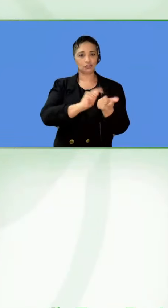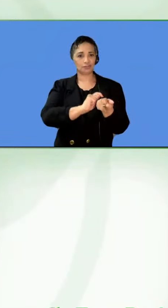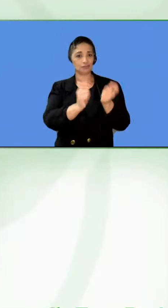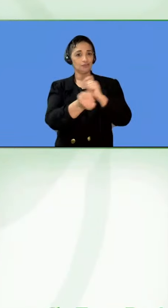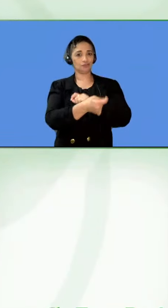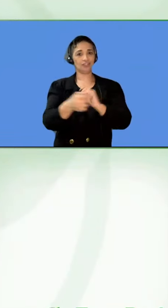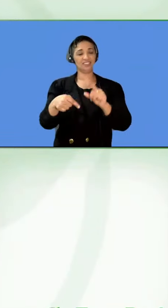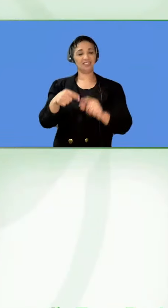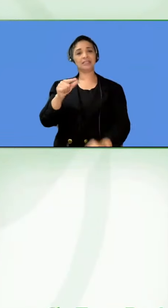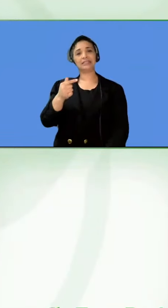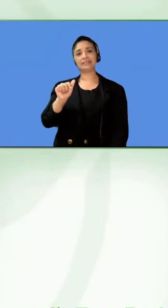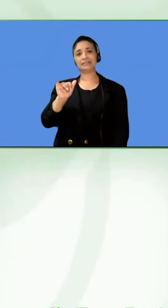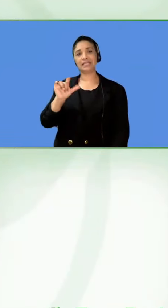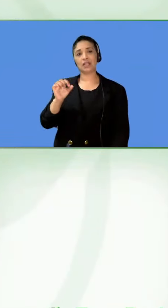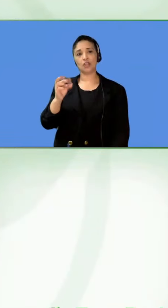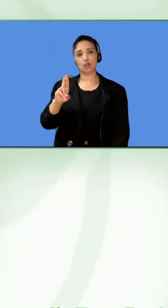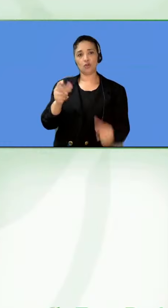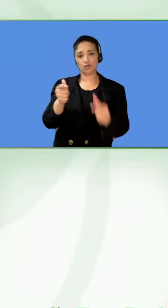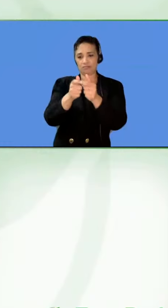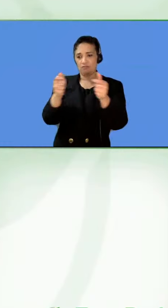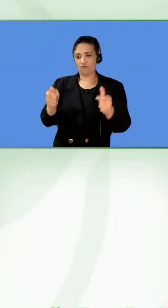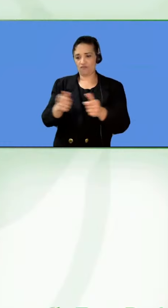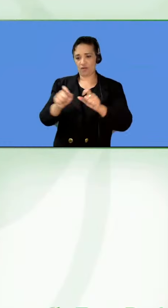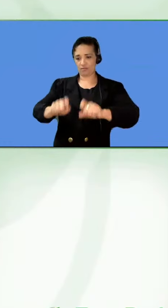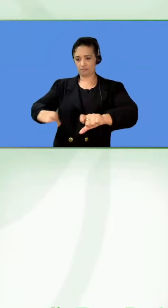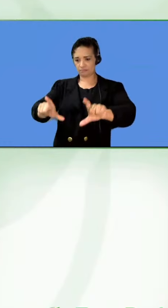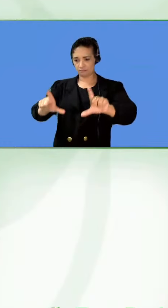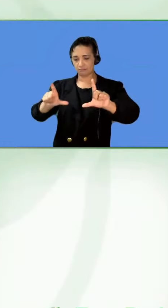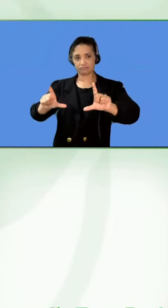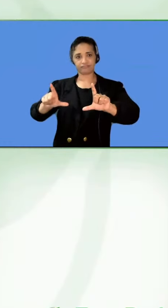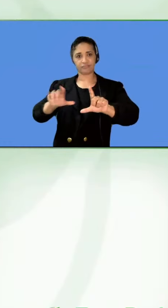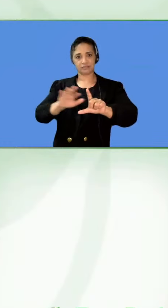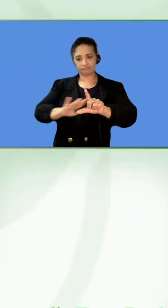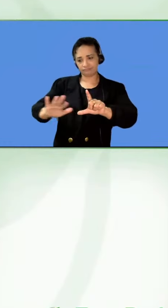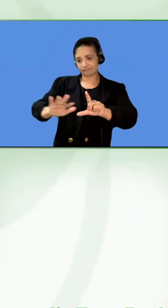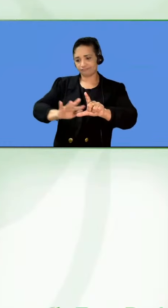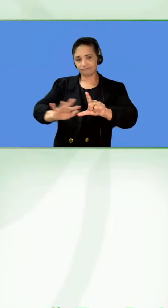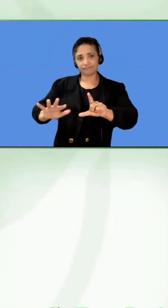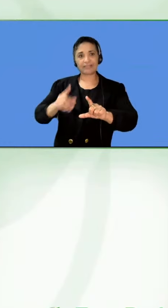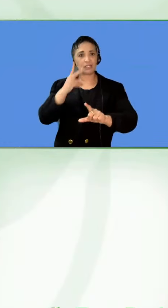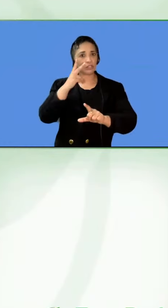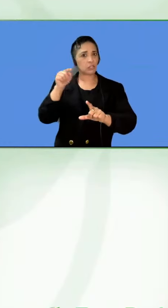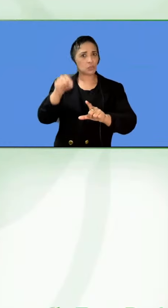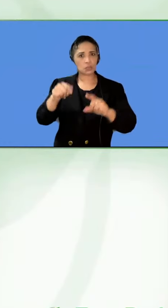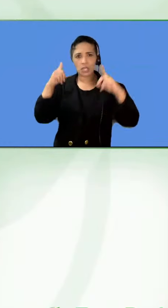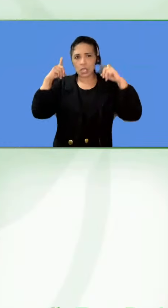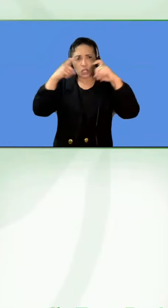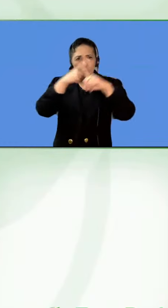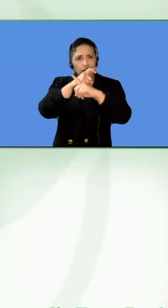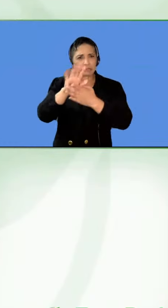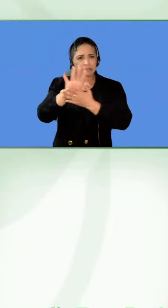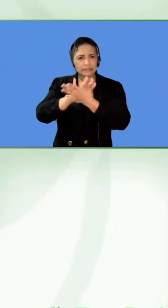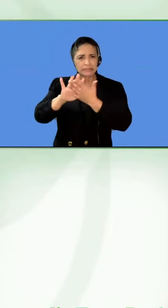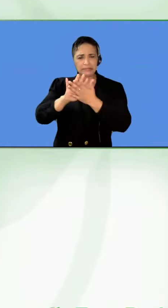So you see students making extraordinary complex calculations using these in very short periods of time.